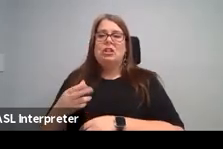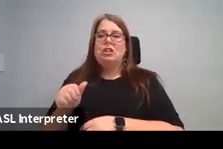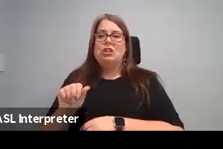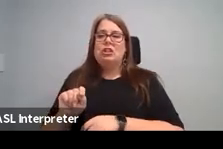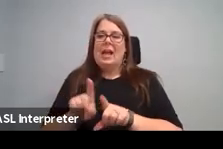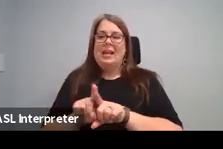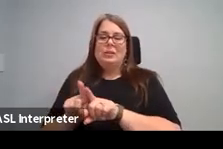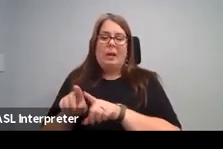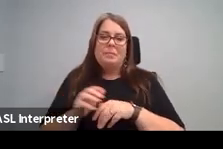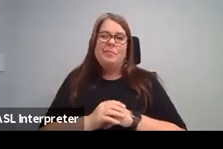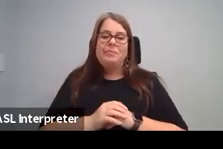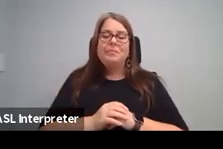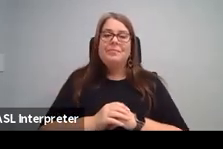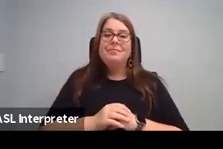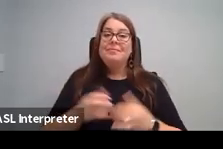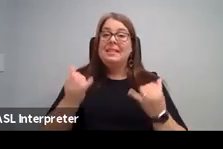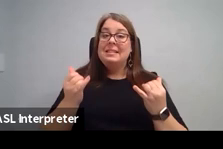Jewyl Alderson Clarke, SDCOE: Alright so today we are going to go through a bit of a journey.